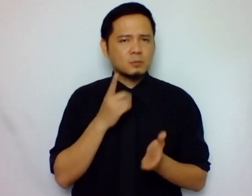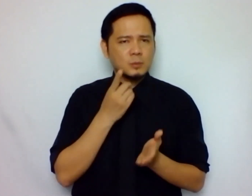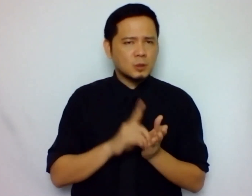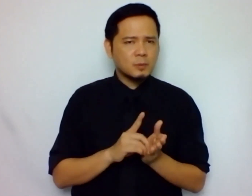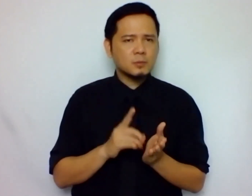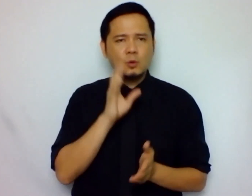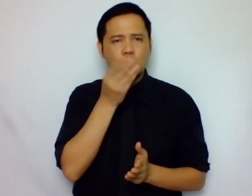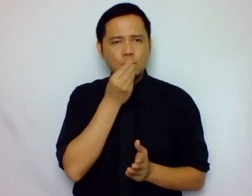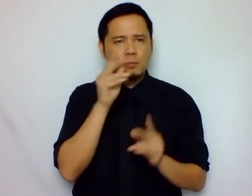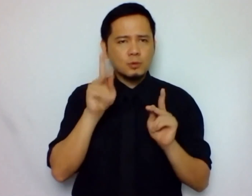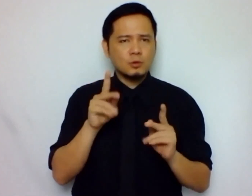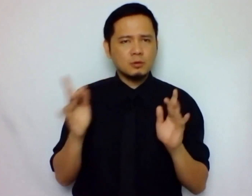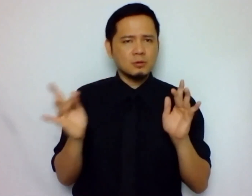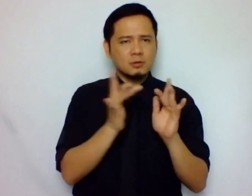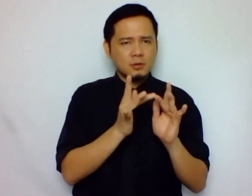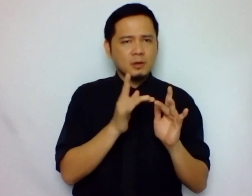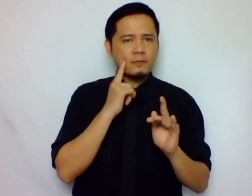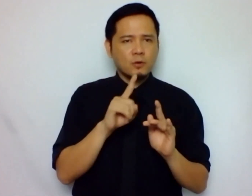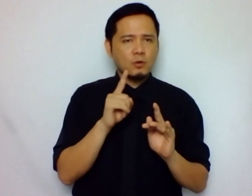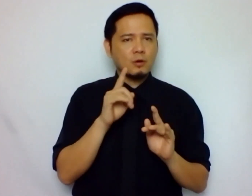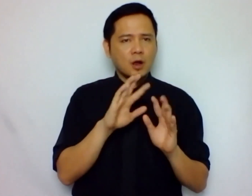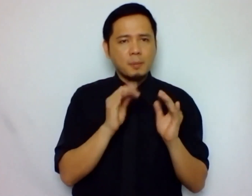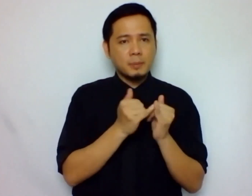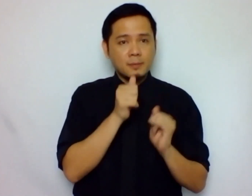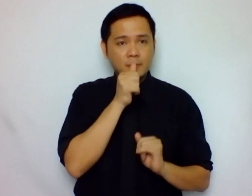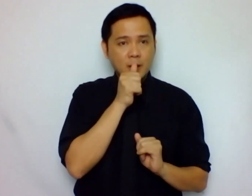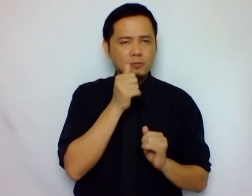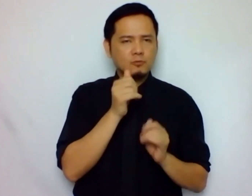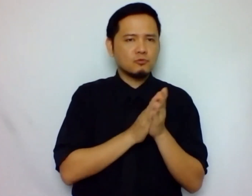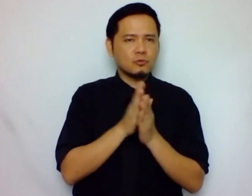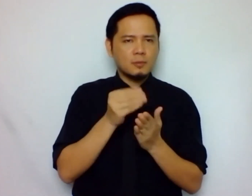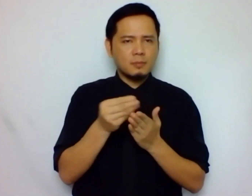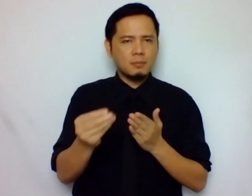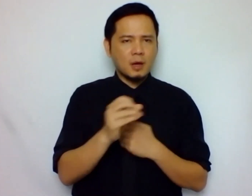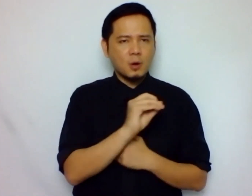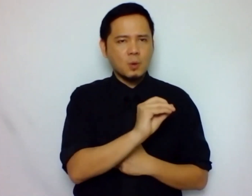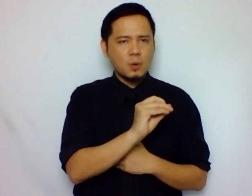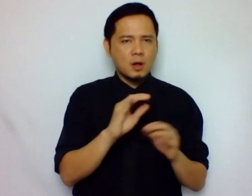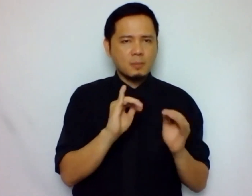This looks like from a private company who is interested in procuring vaccines.